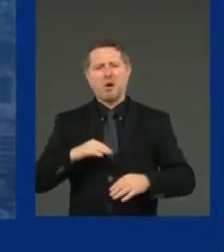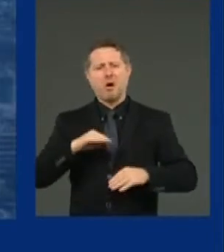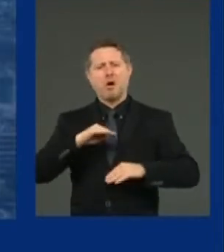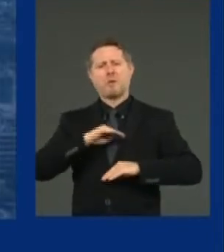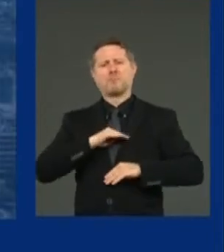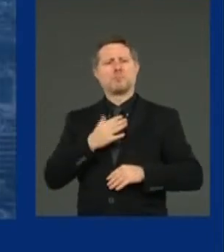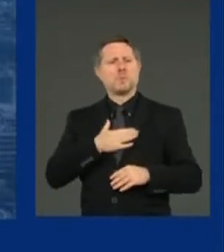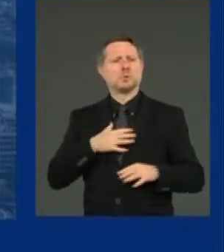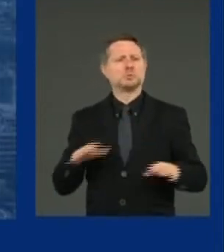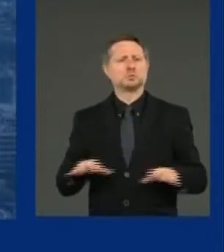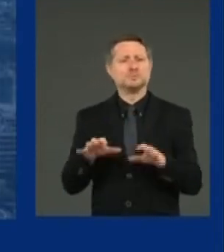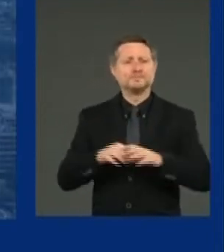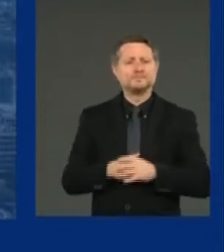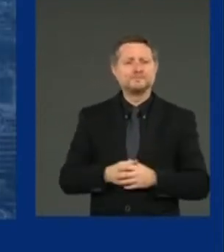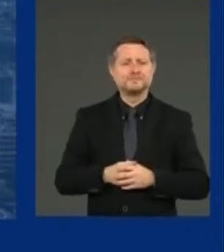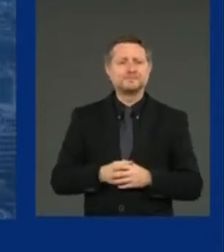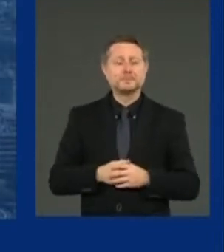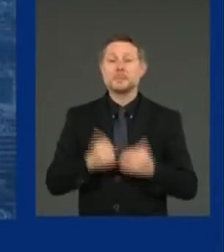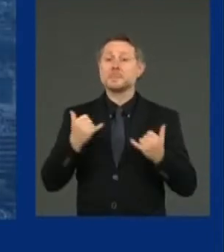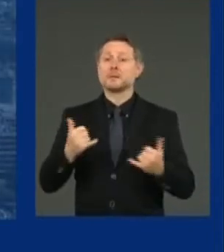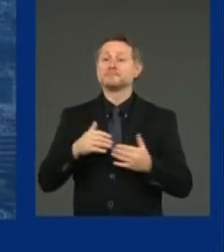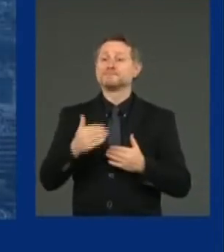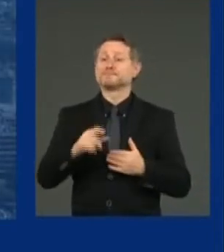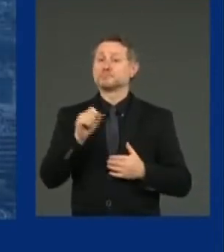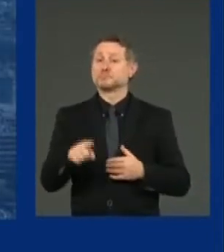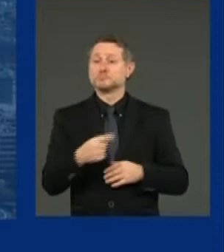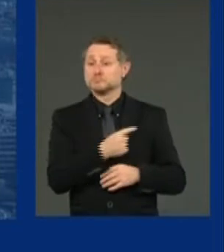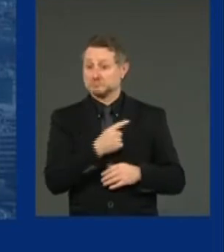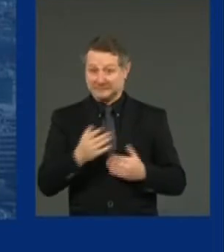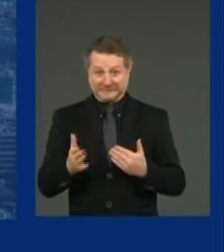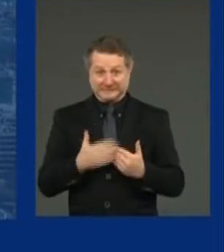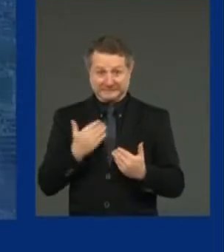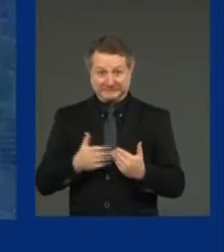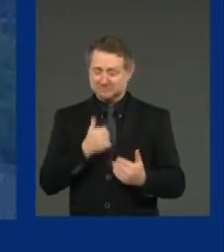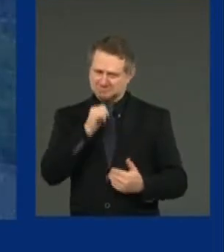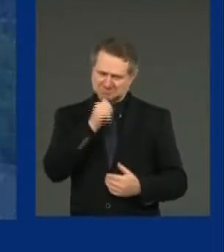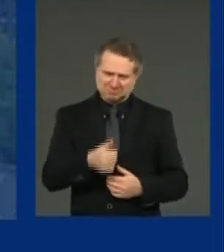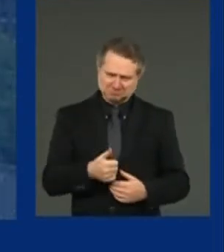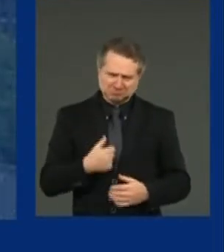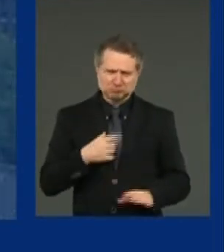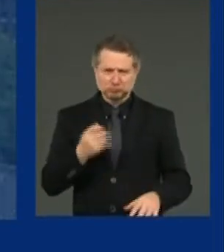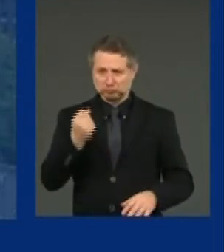AND, THAT IS WHY I'M COMFORTABLE WITH WHAT WE'RE DOING ON NURSING HOMES. I KNOW IT IS HARD.